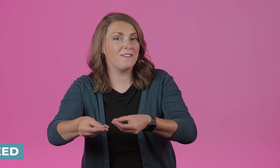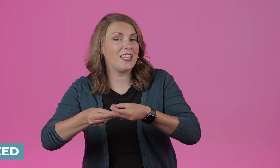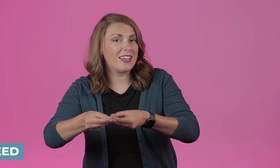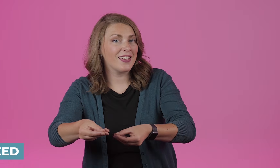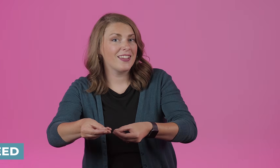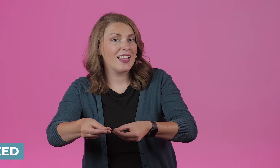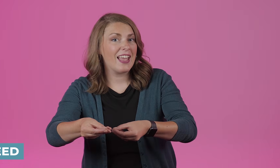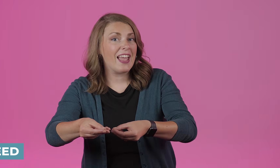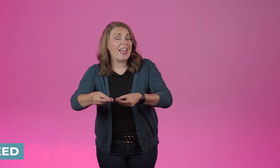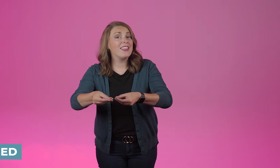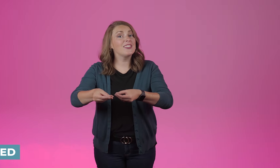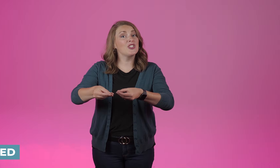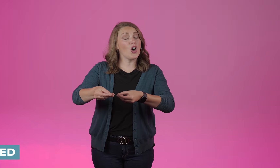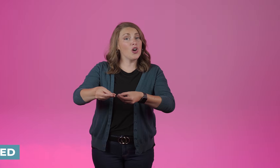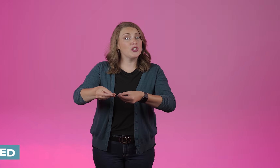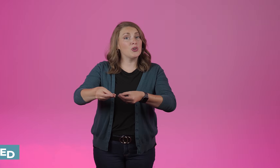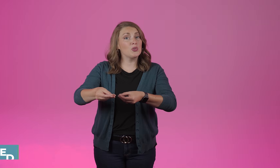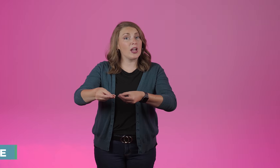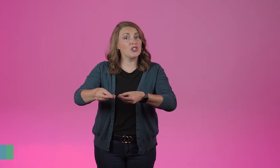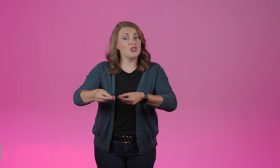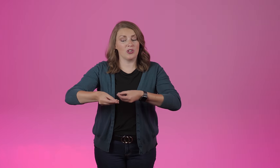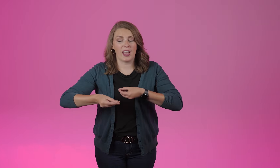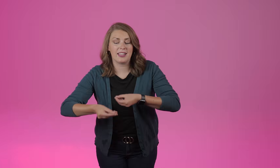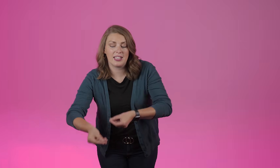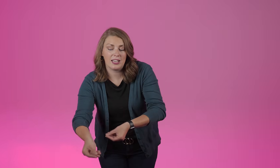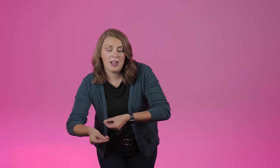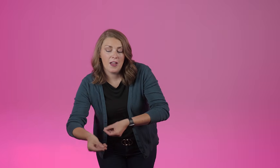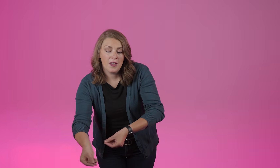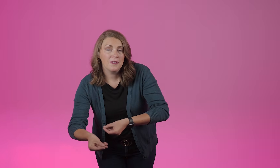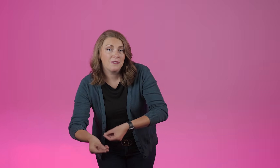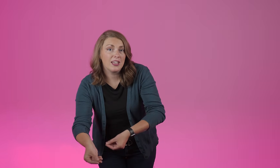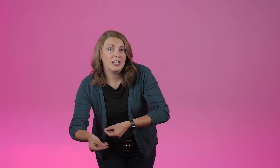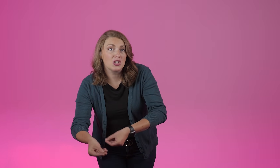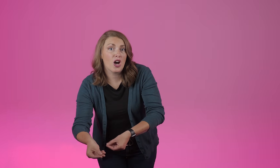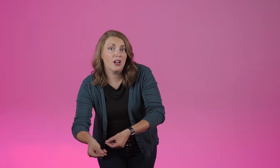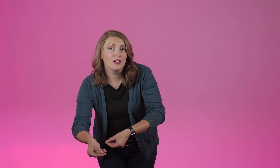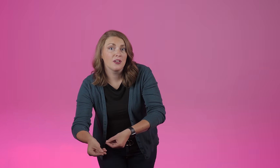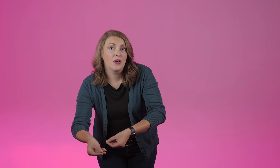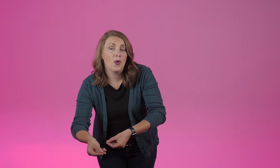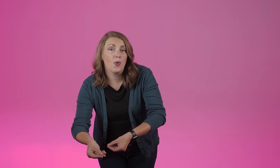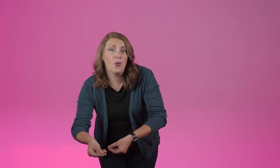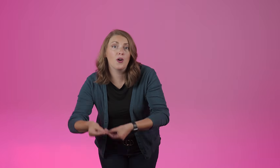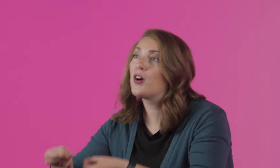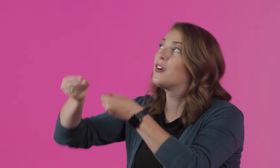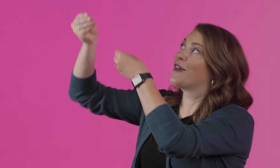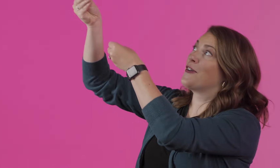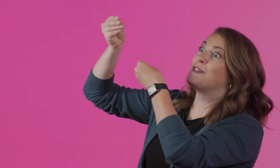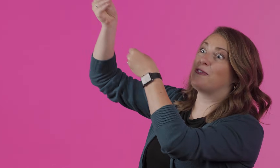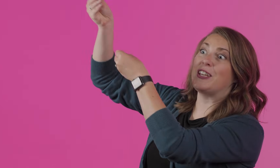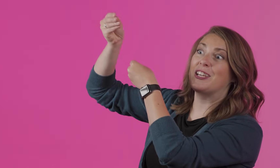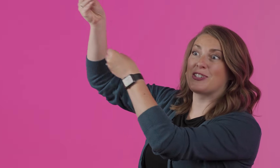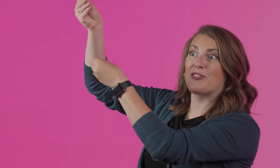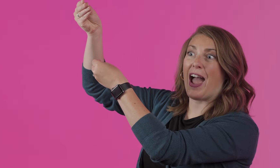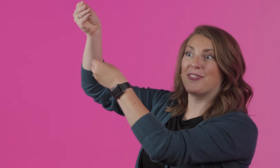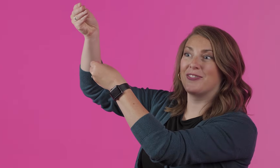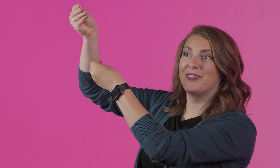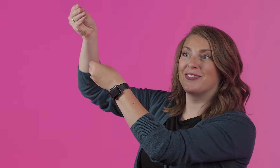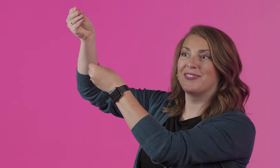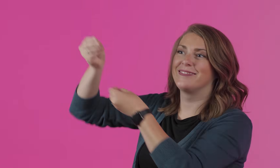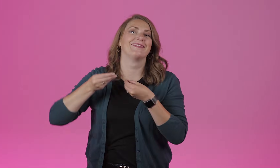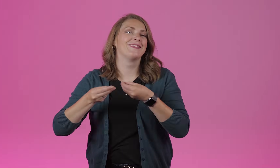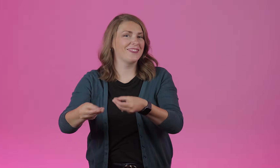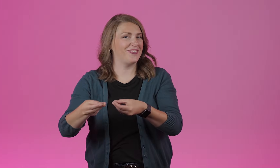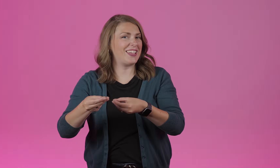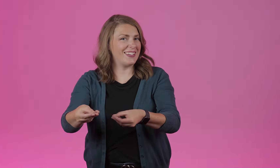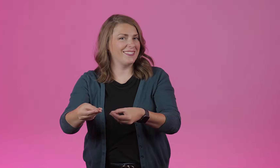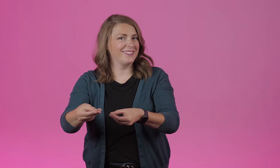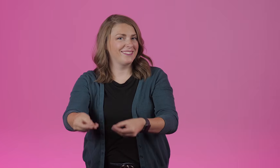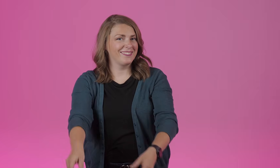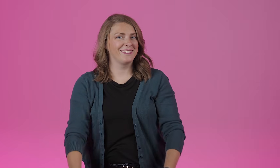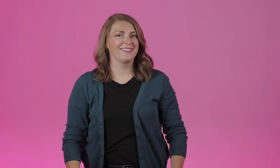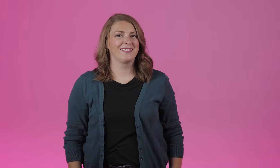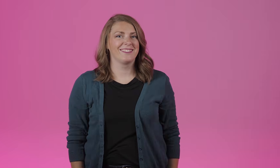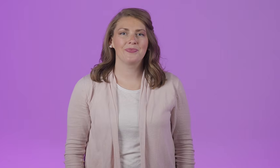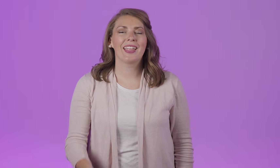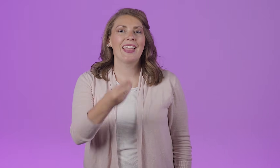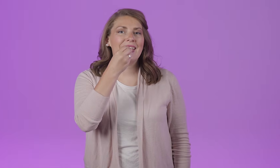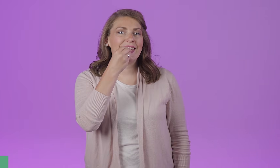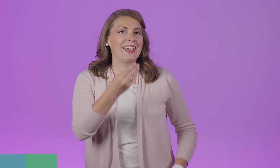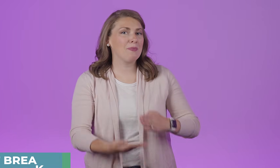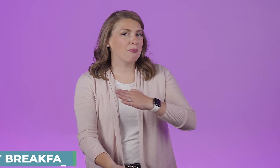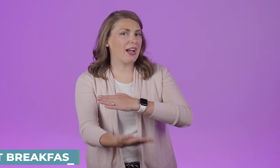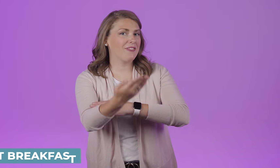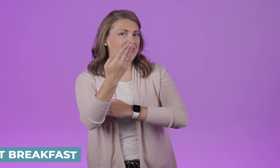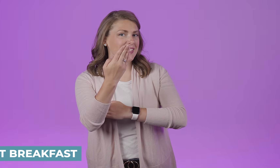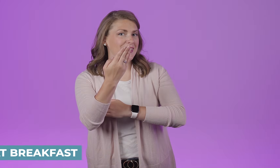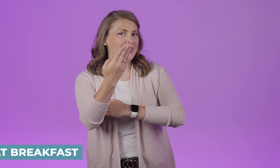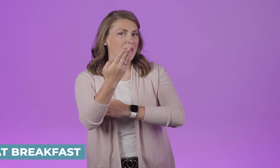feed,' and this is also directional as in feeding a dog or feeding a giraffe 'feed.' 'Eat breakfast